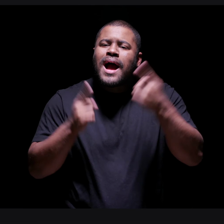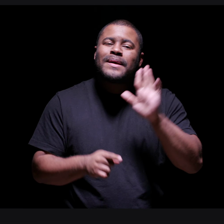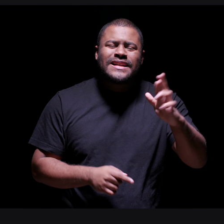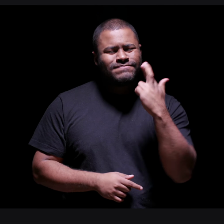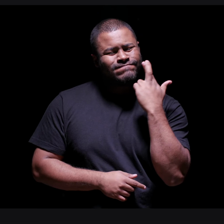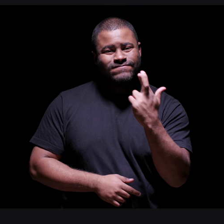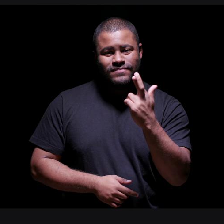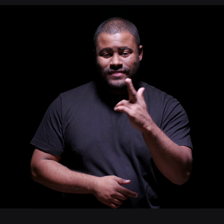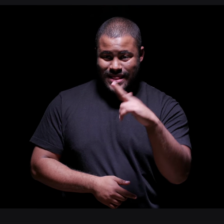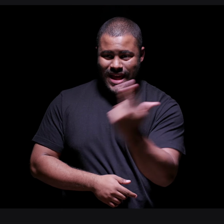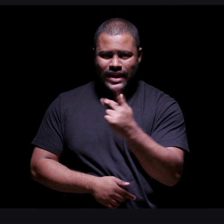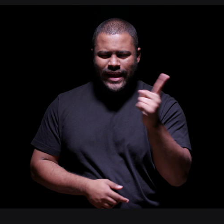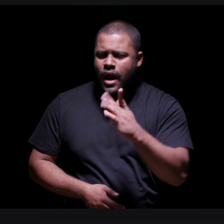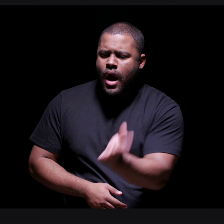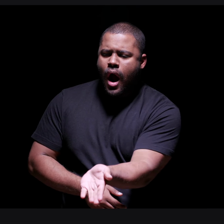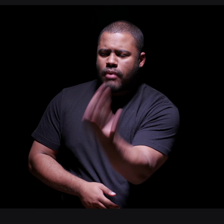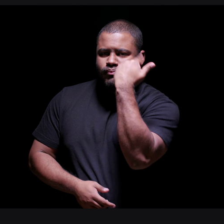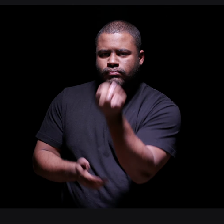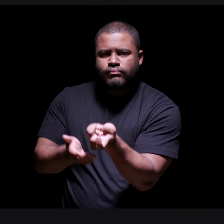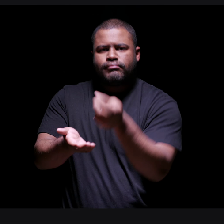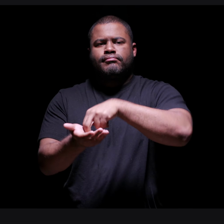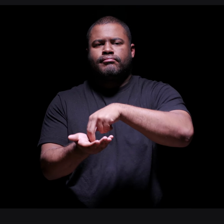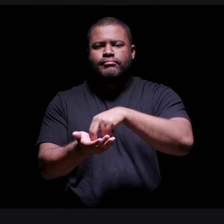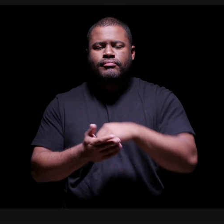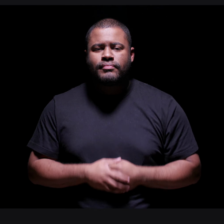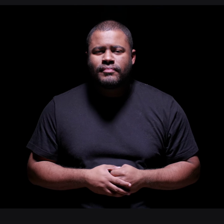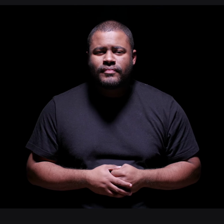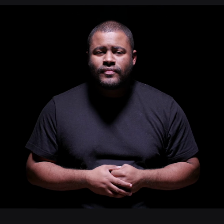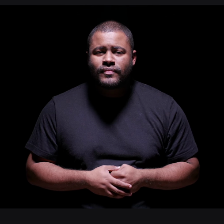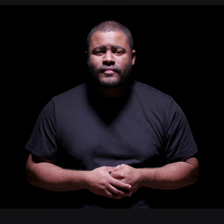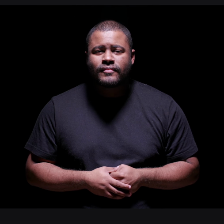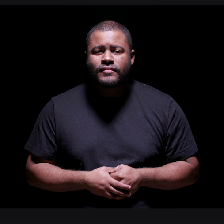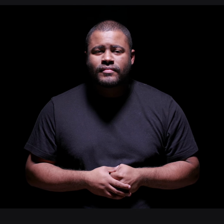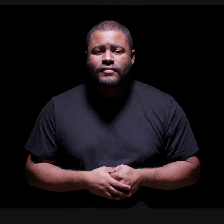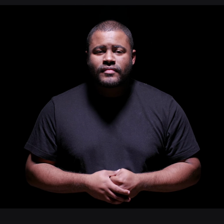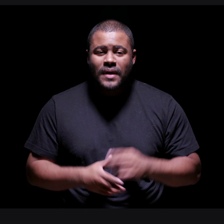or what happened at his friend Lazarus’ grave plot site.